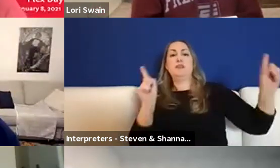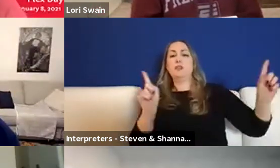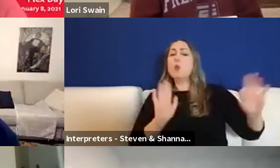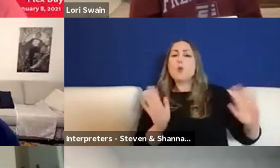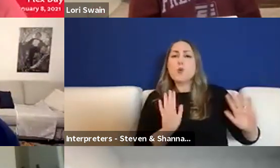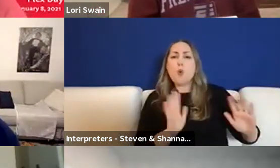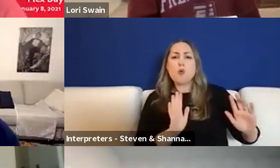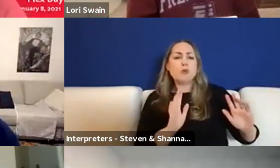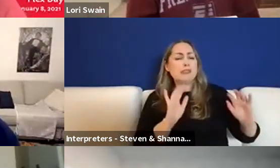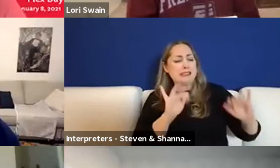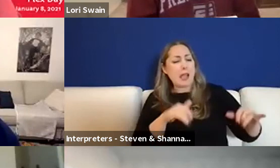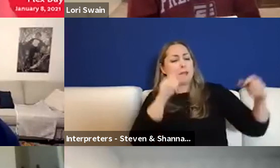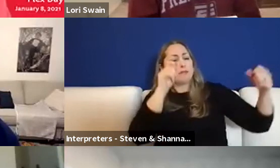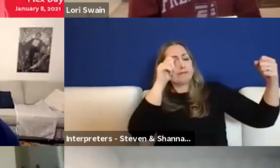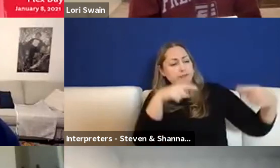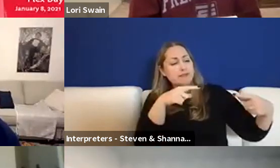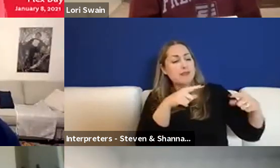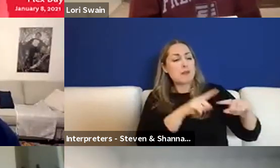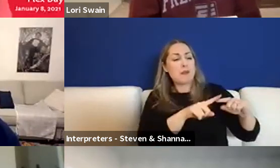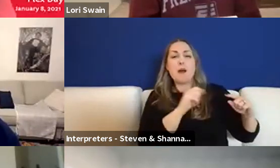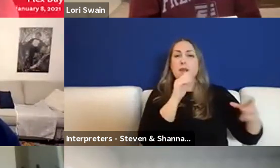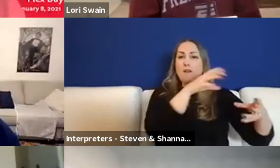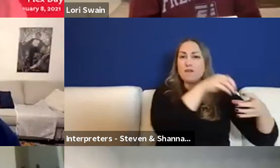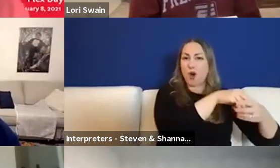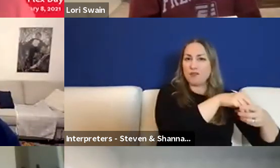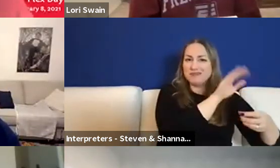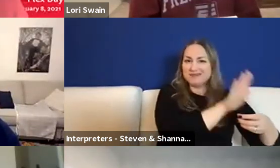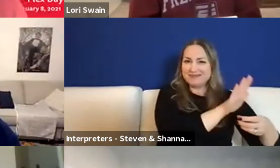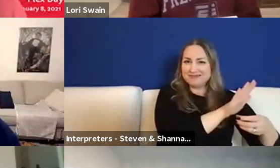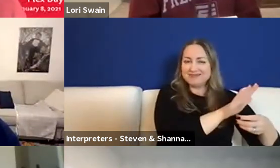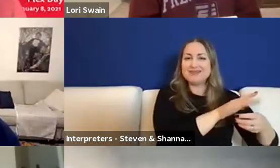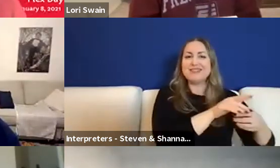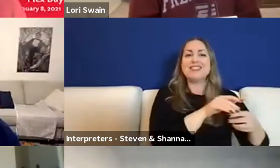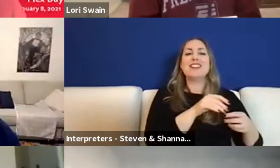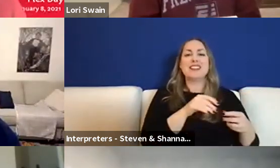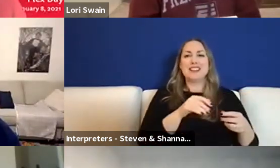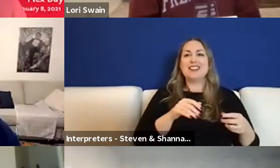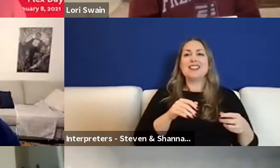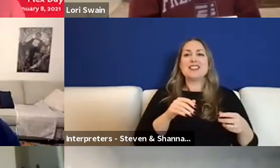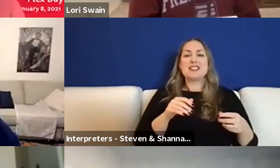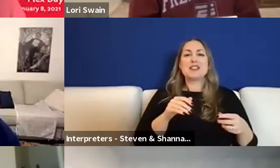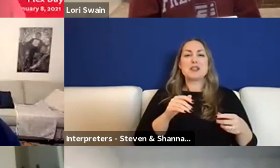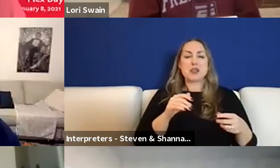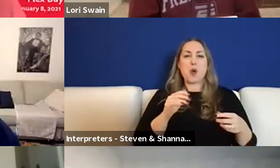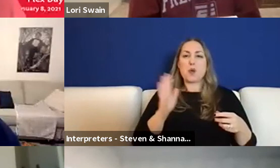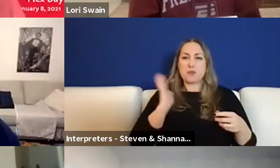it's the idea of just helping students understand i was i was a major advisor, President Pacific in the business program. So